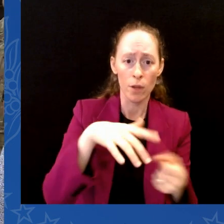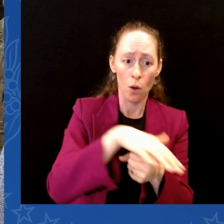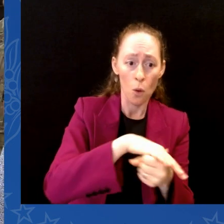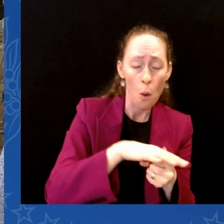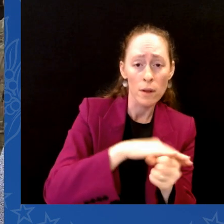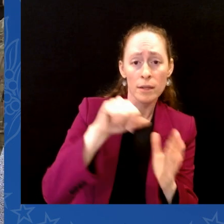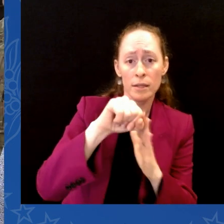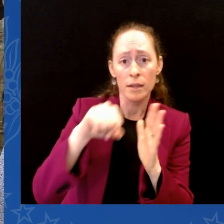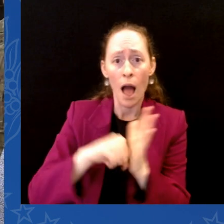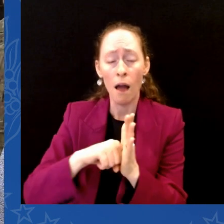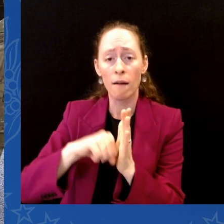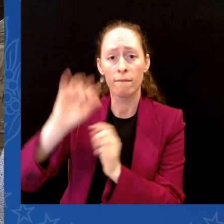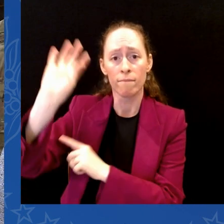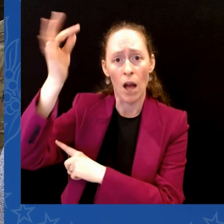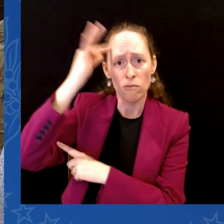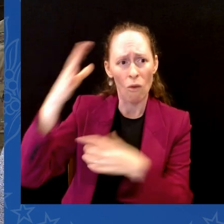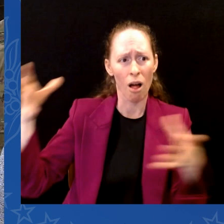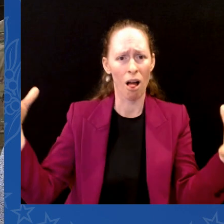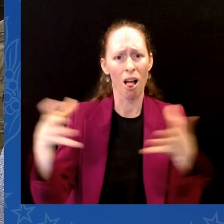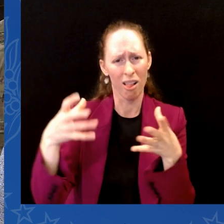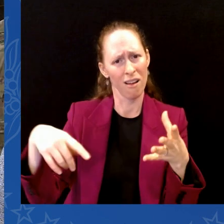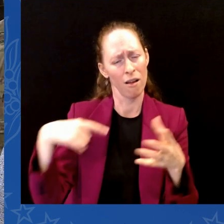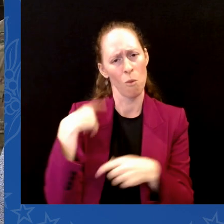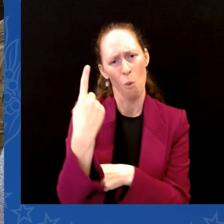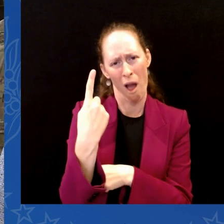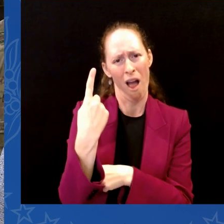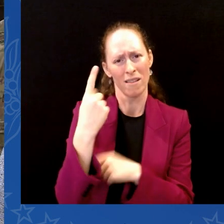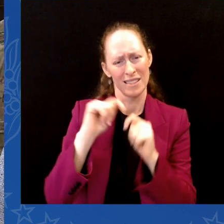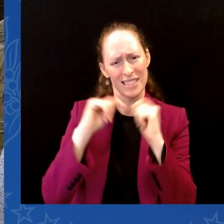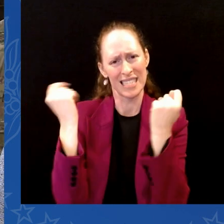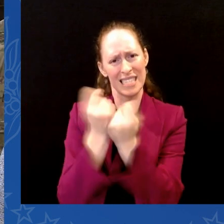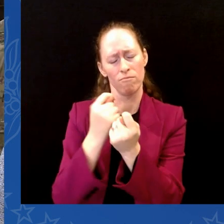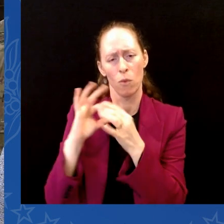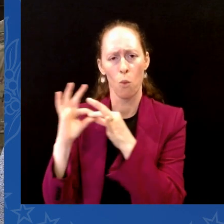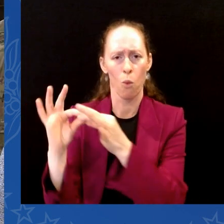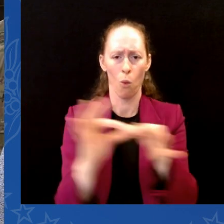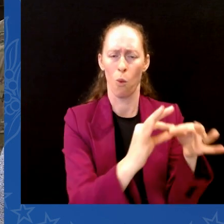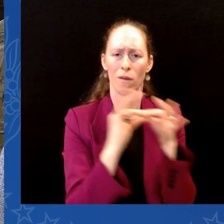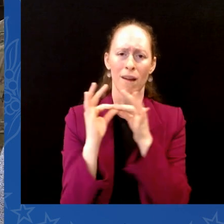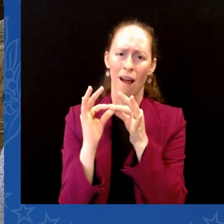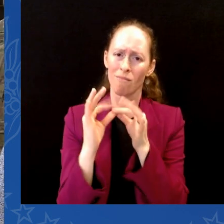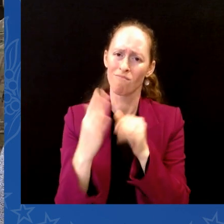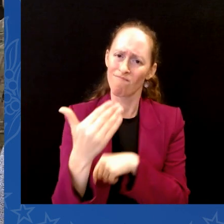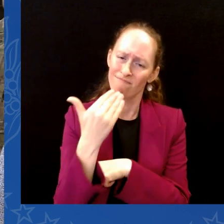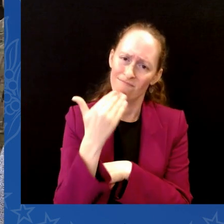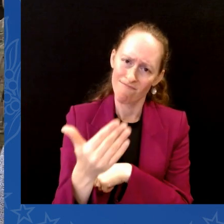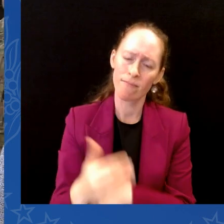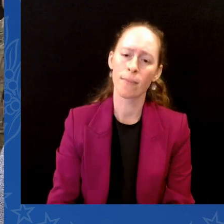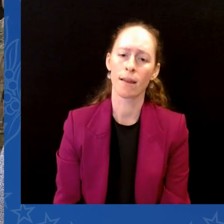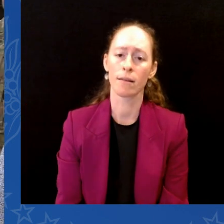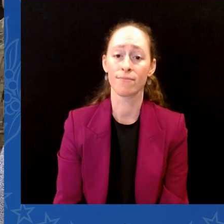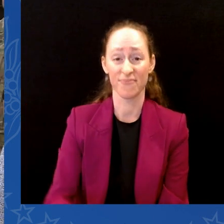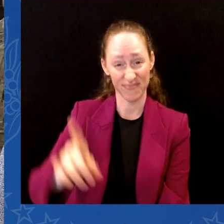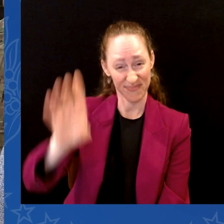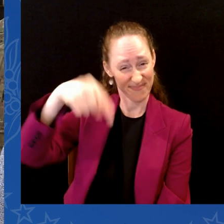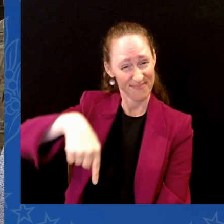This is something that is, you know, these storms come there on the horizon. You kind of project, hey, could be really bad.